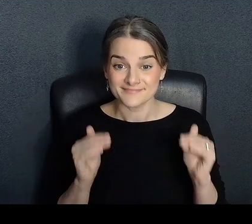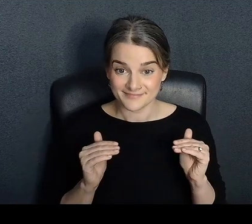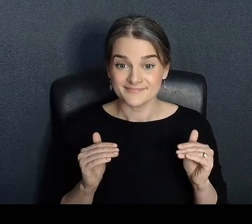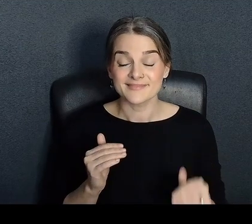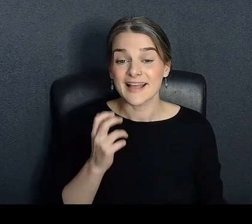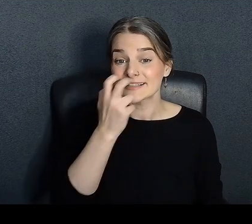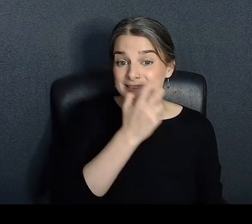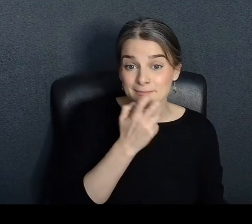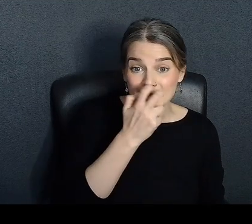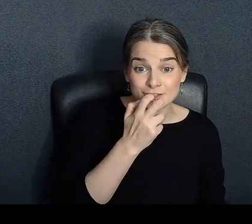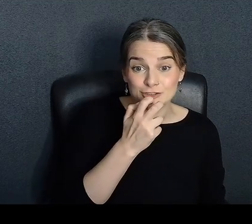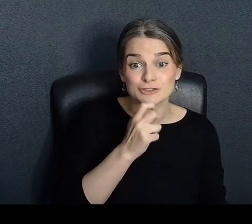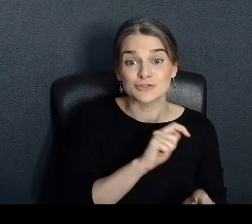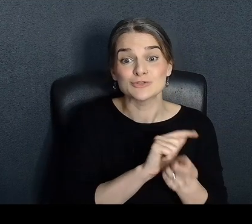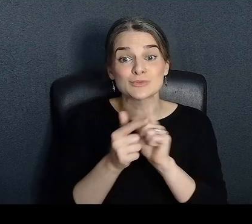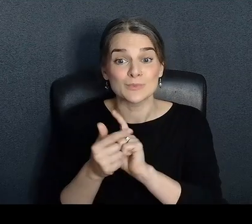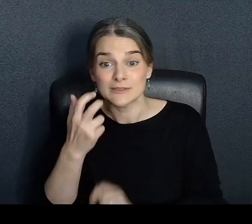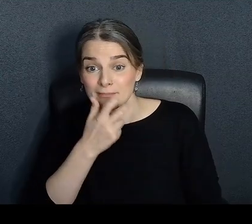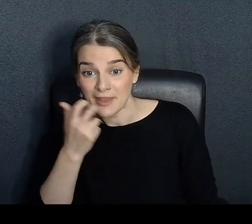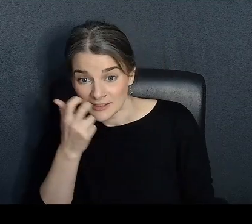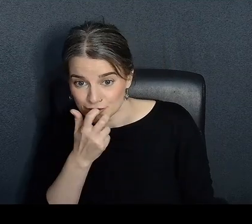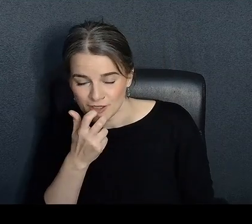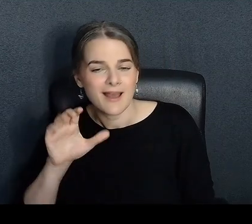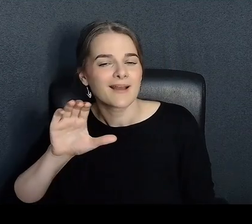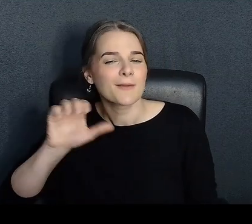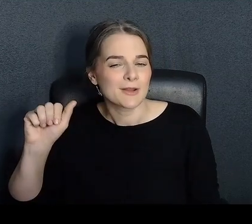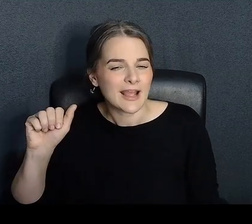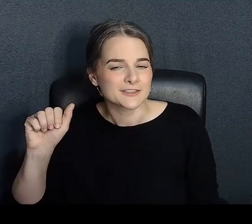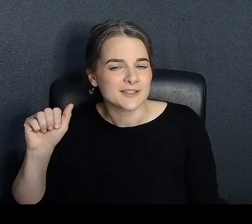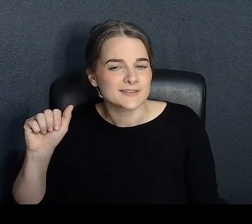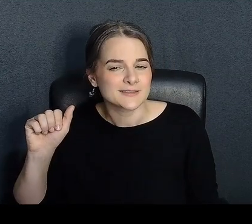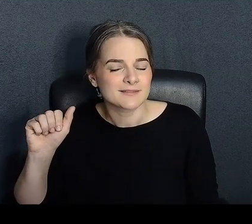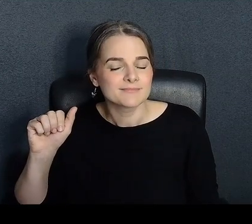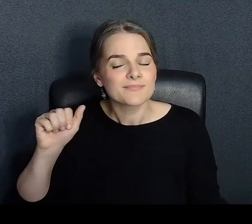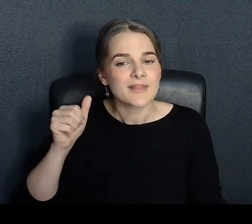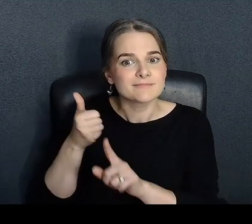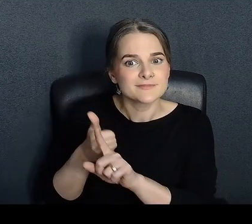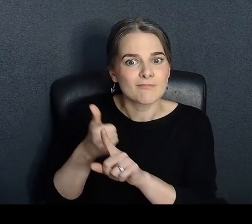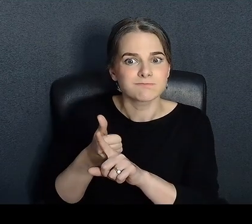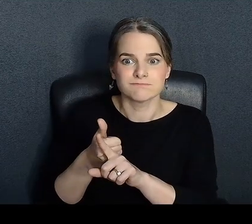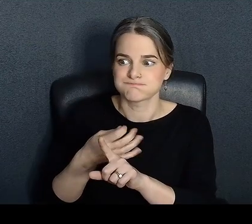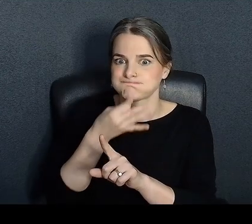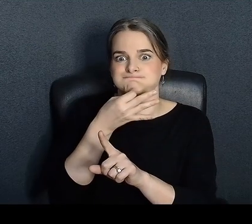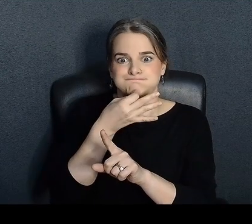is specially trained to understand speech disorder, that person re-voices